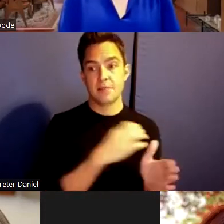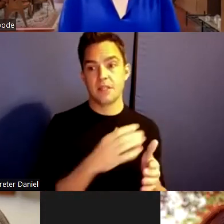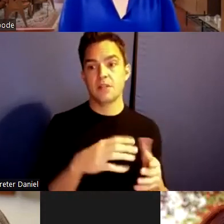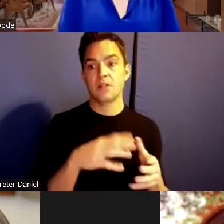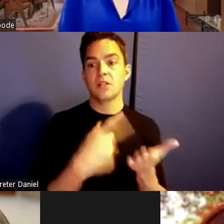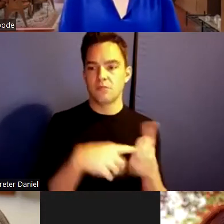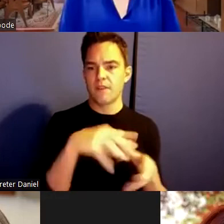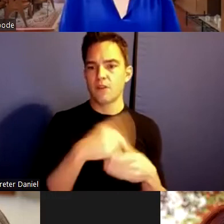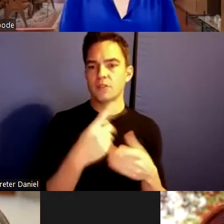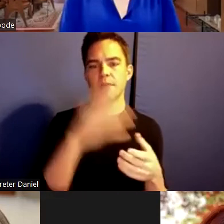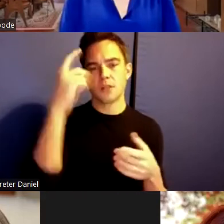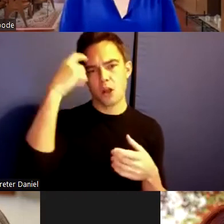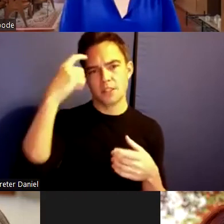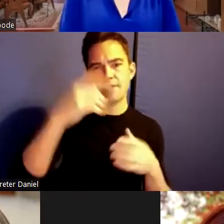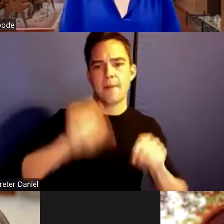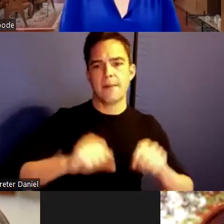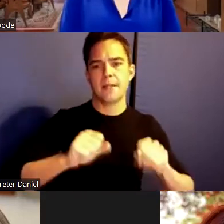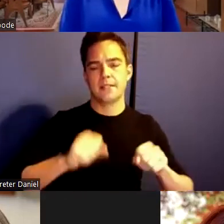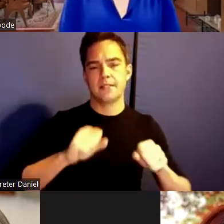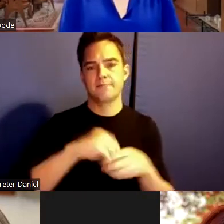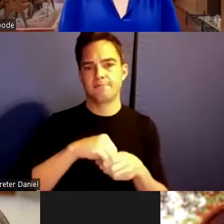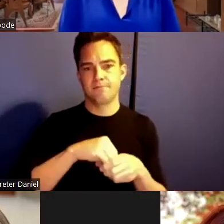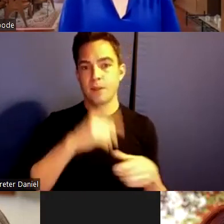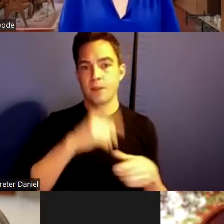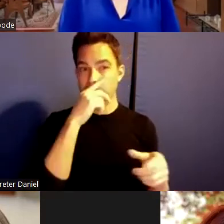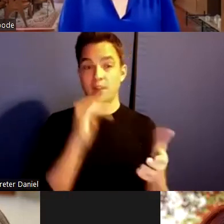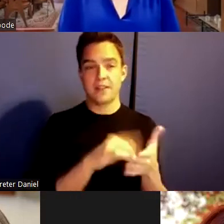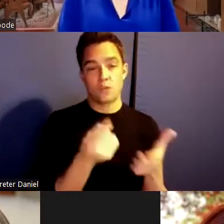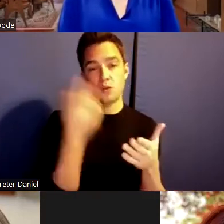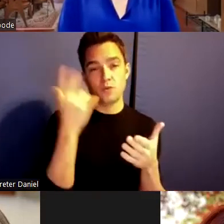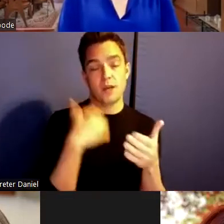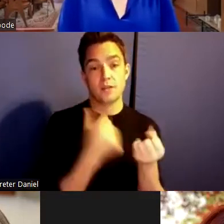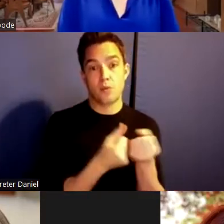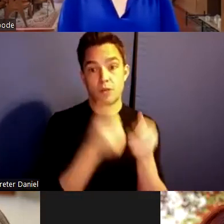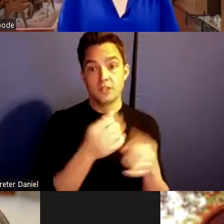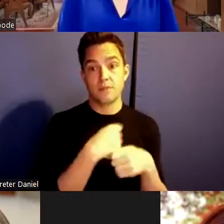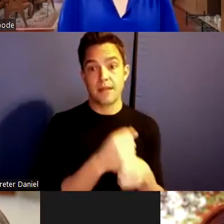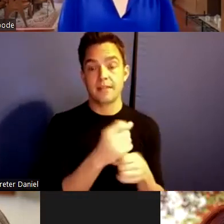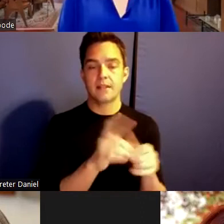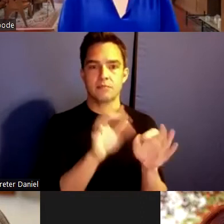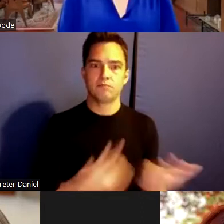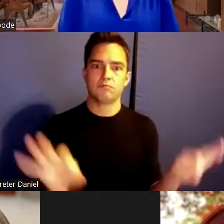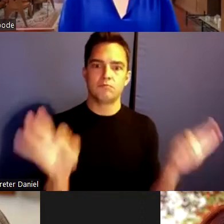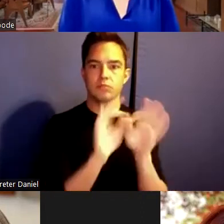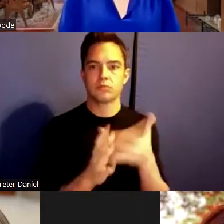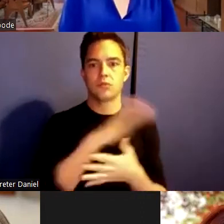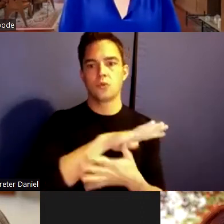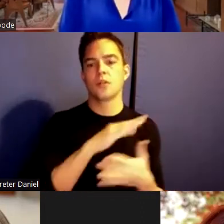cognitive ability. So it's this is one reason why supportive decision making is so important, and also helping people see